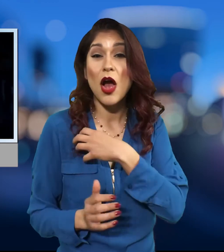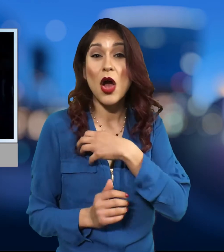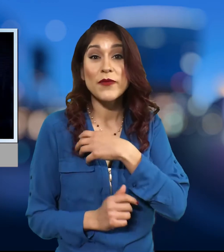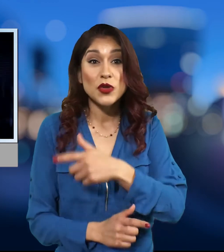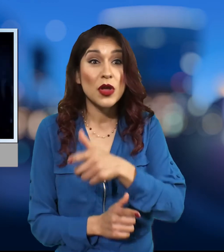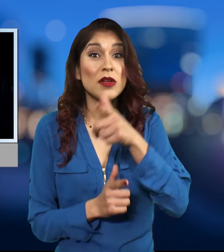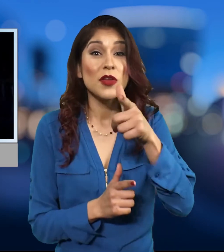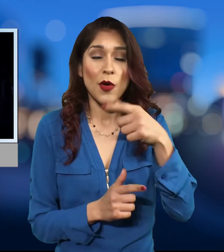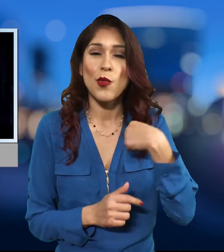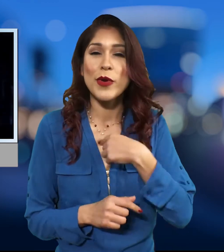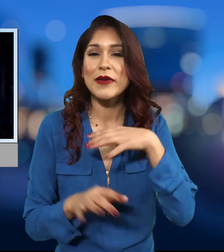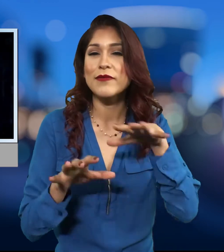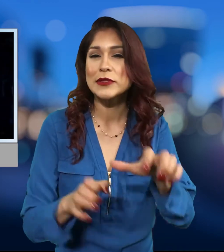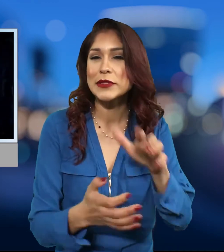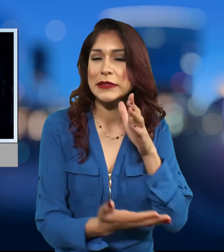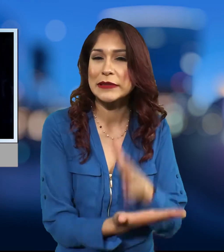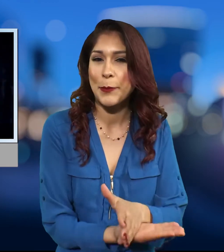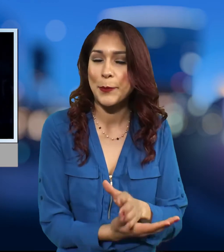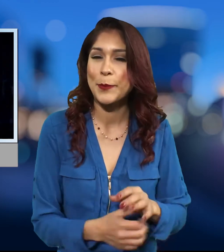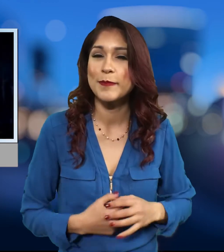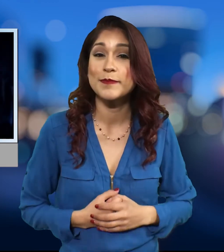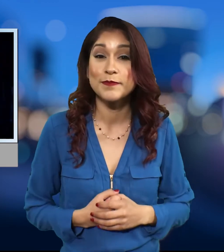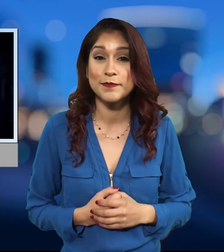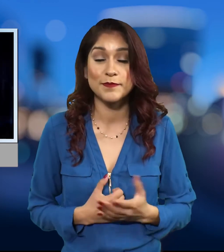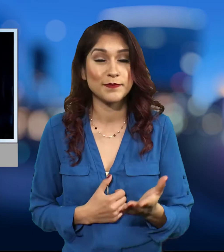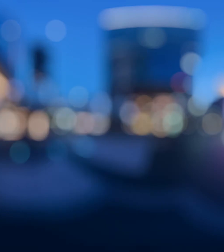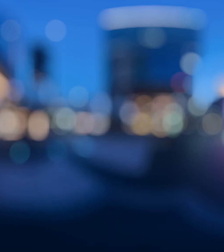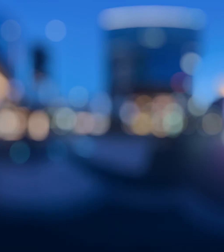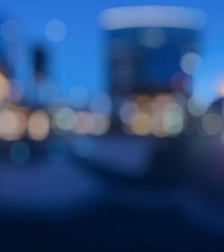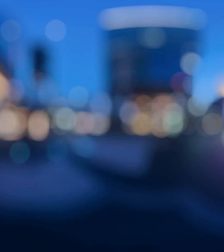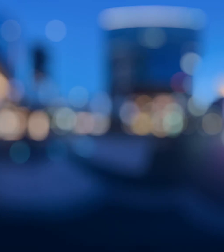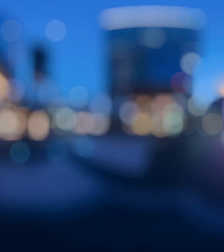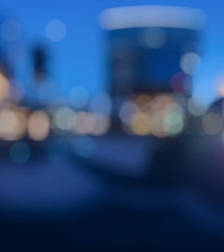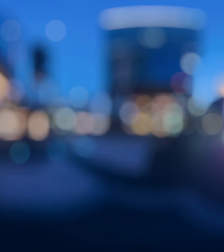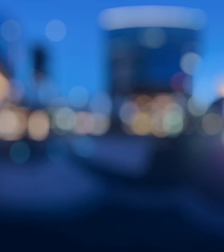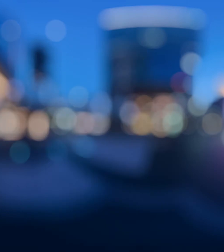video just as the officer shoots. Take a look.